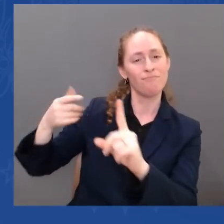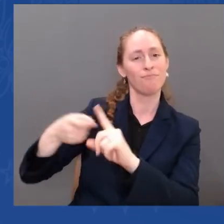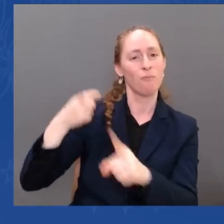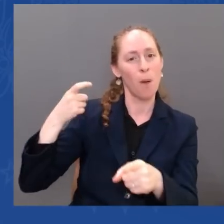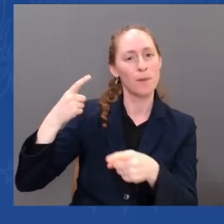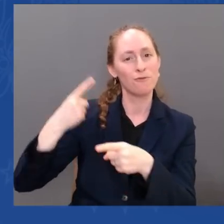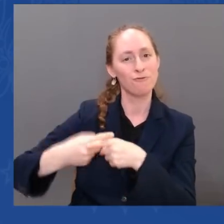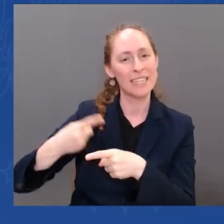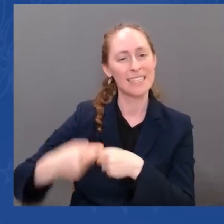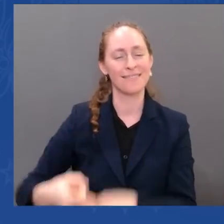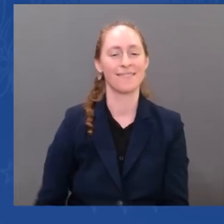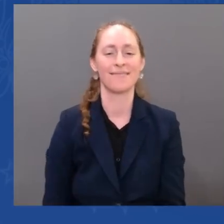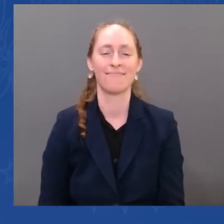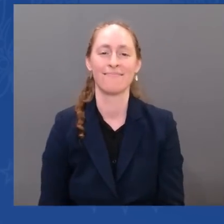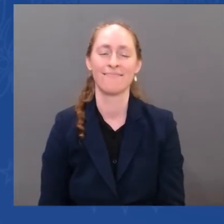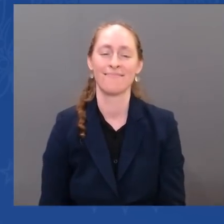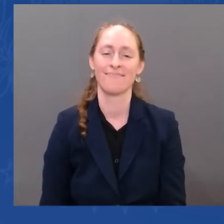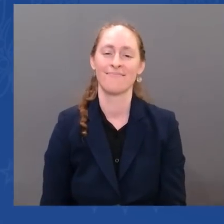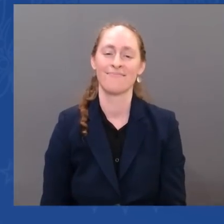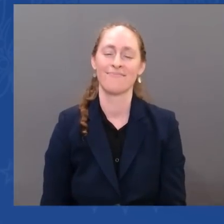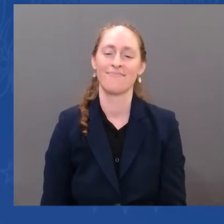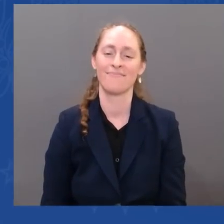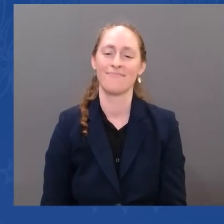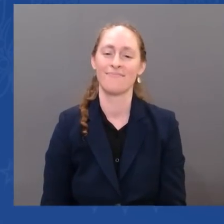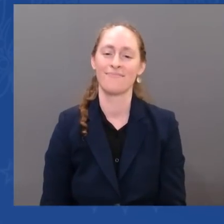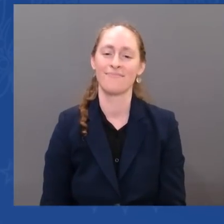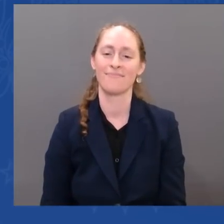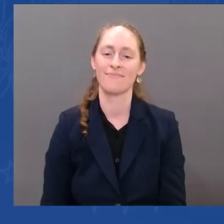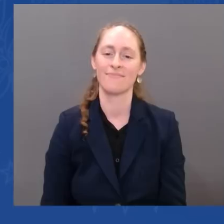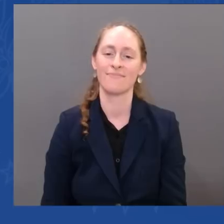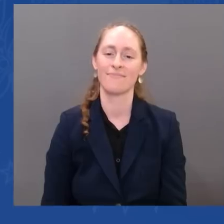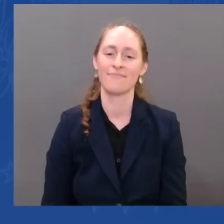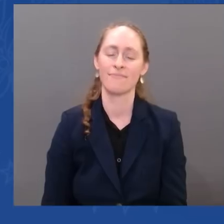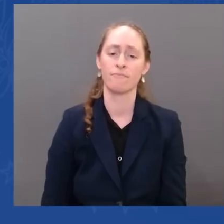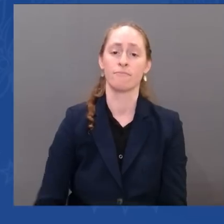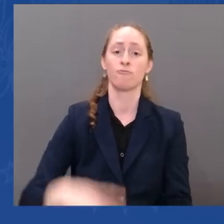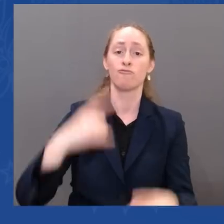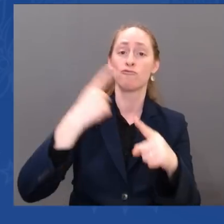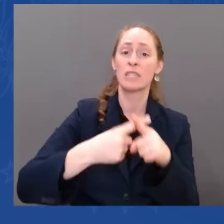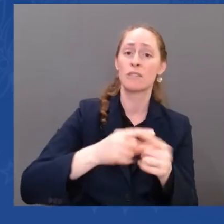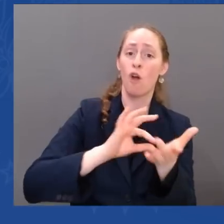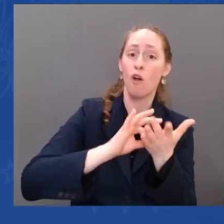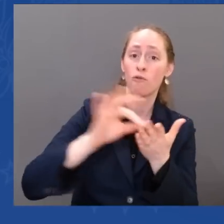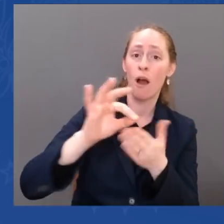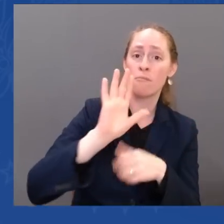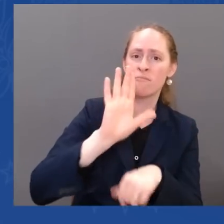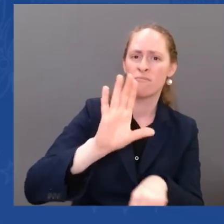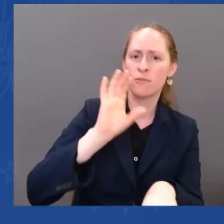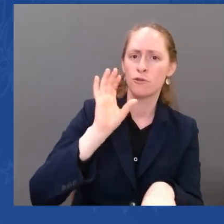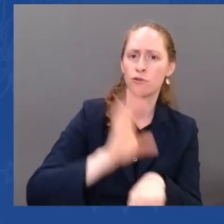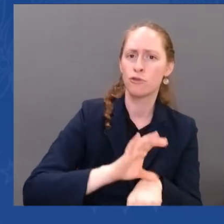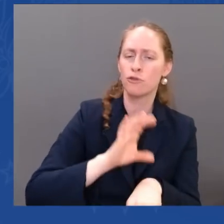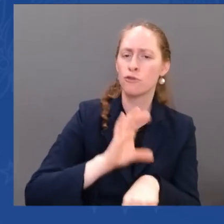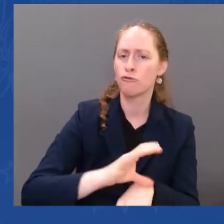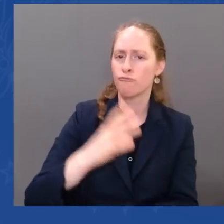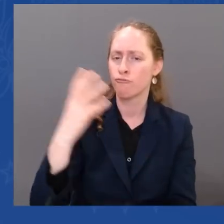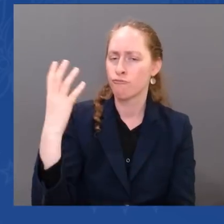who fought for social justice and from the days -- all the back to the days of Martin Luther King and right through George Floyd.